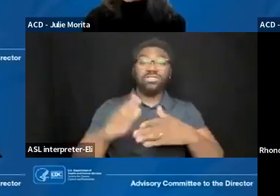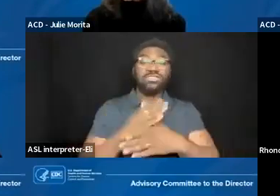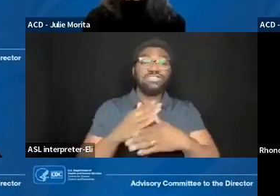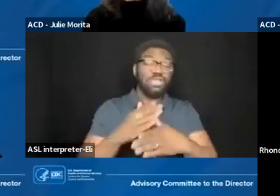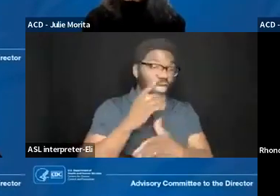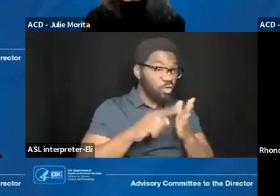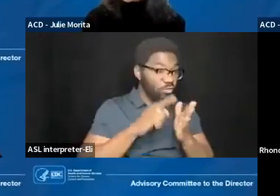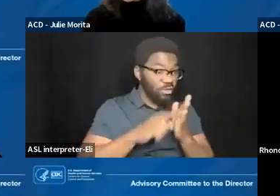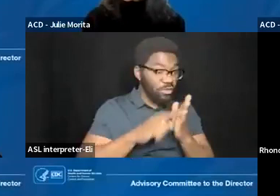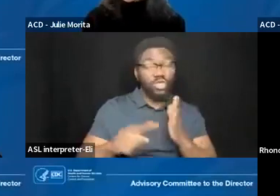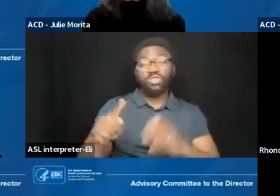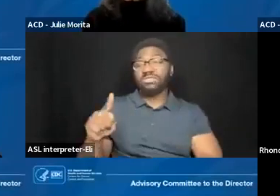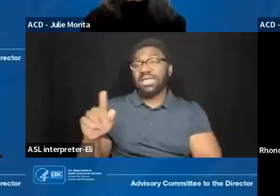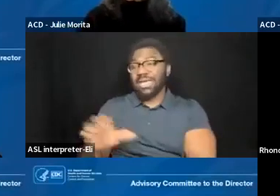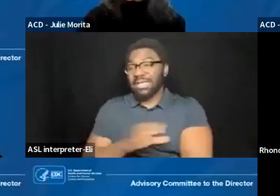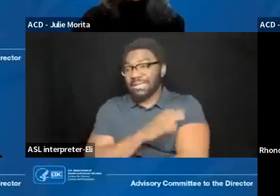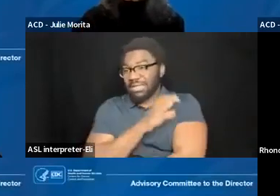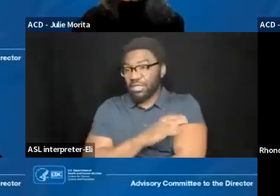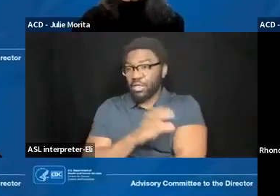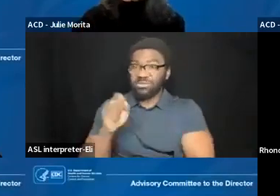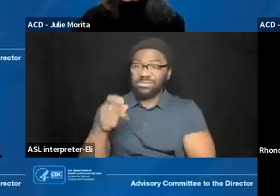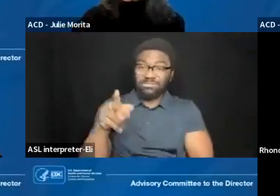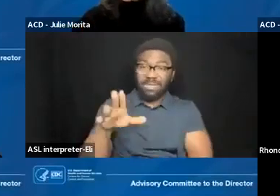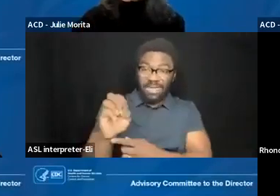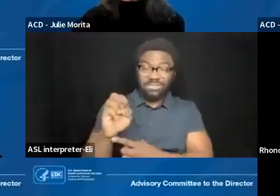to a clinical standard of quality protocols.